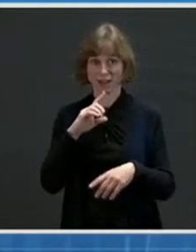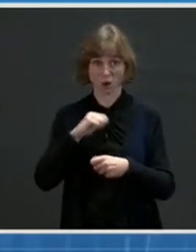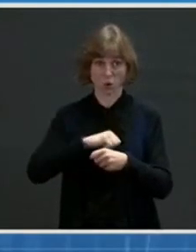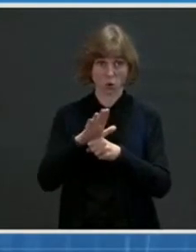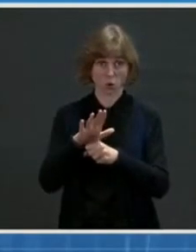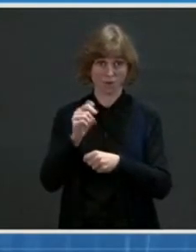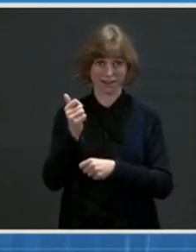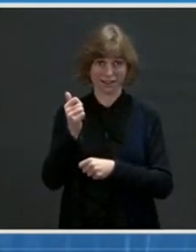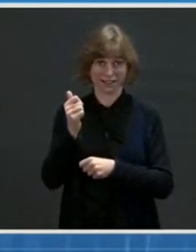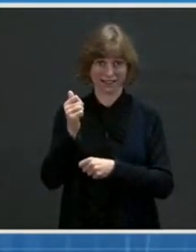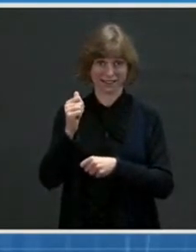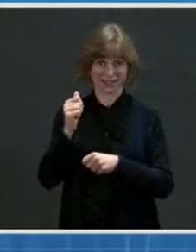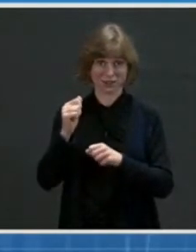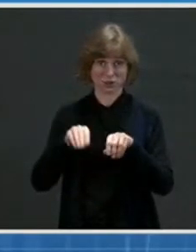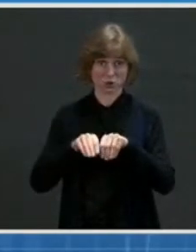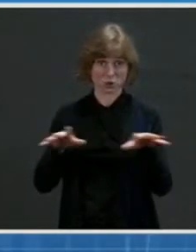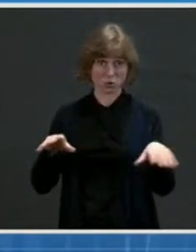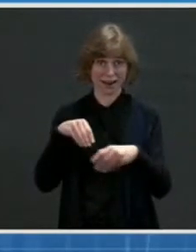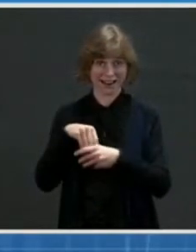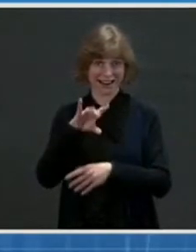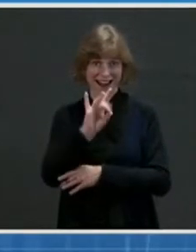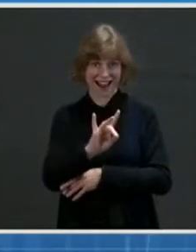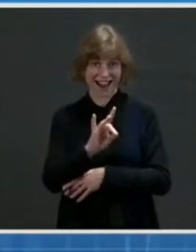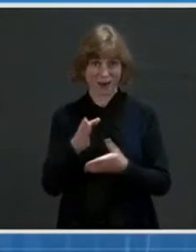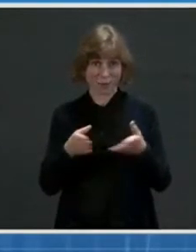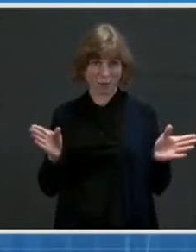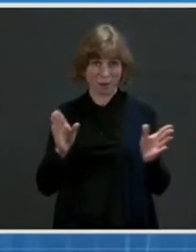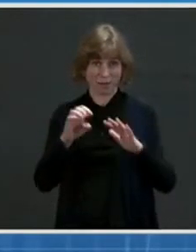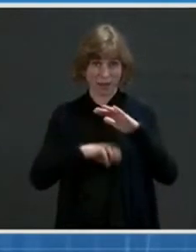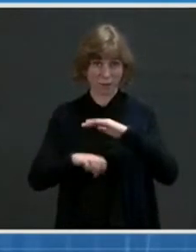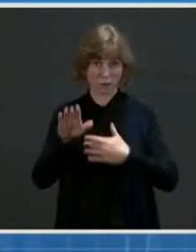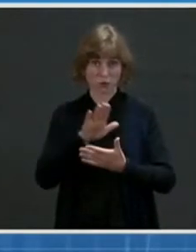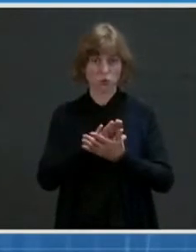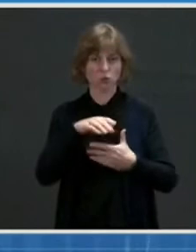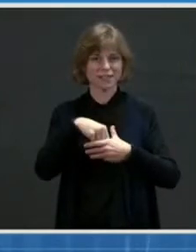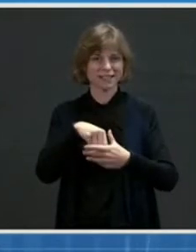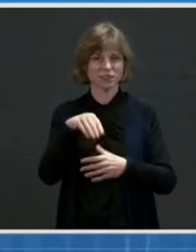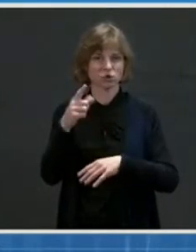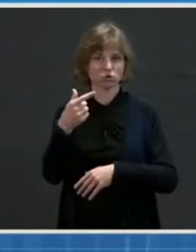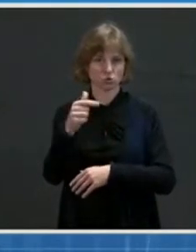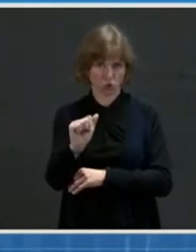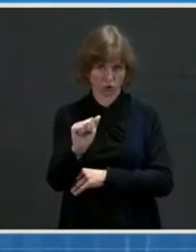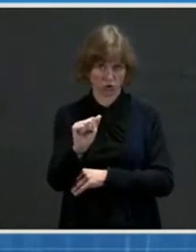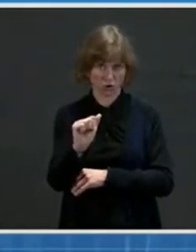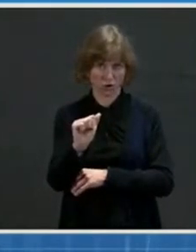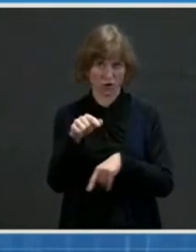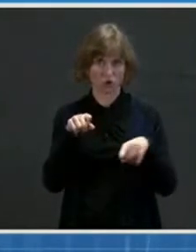THE DETAILS AND INVESTIGATION OF COVID-19 SPREAD IN EIGHT